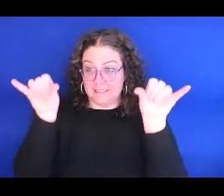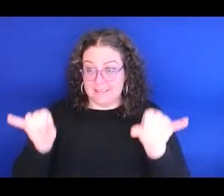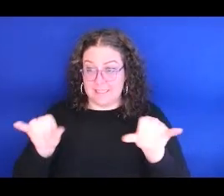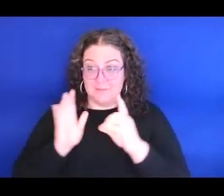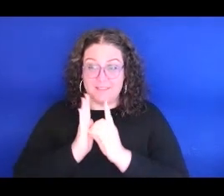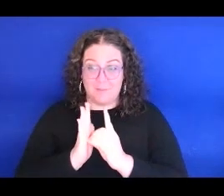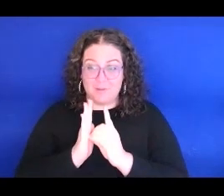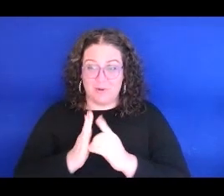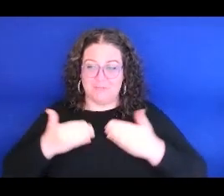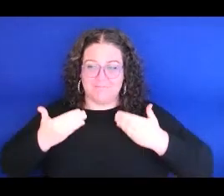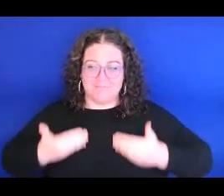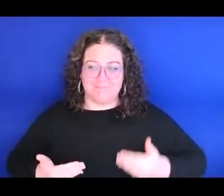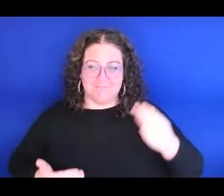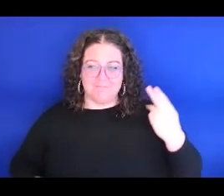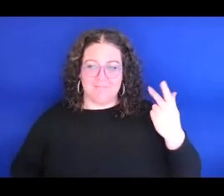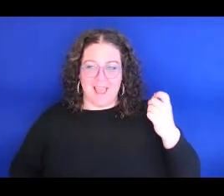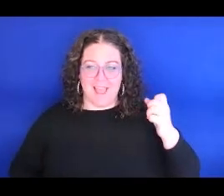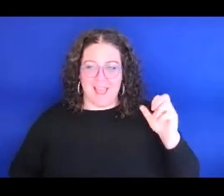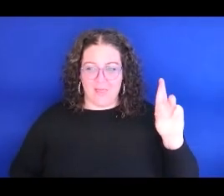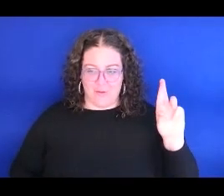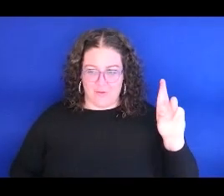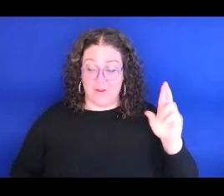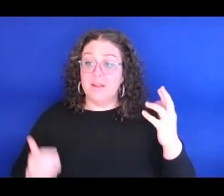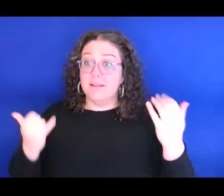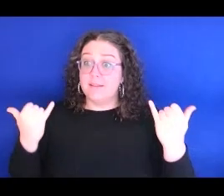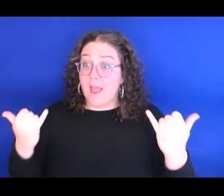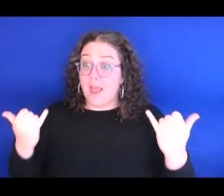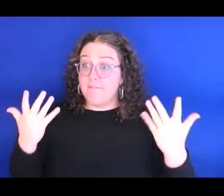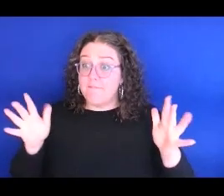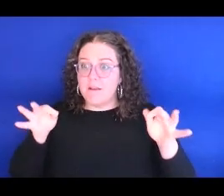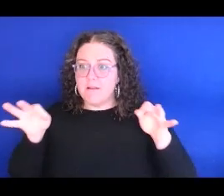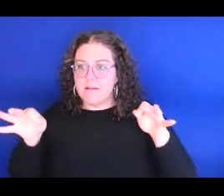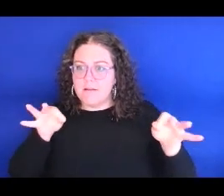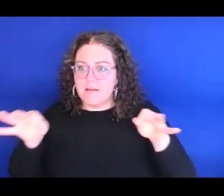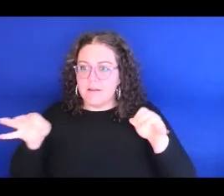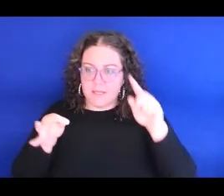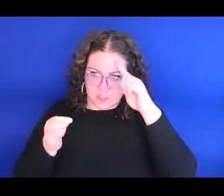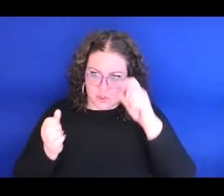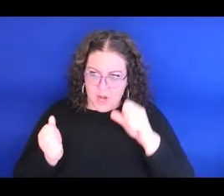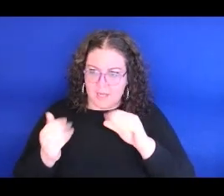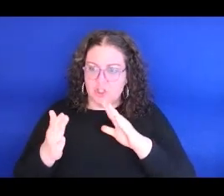This is Heather speaking again. Let’s take a moment to explore the website. This